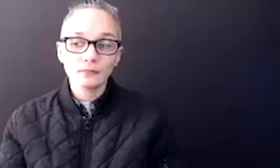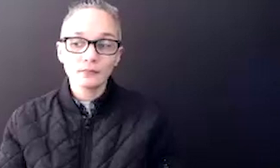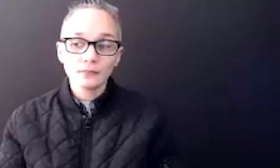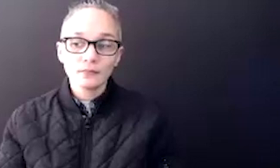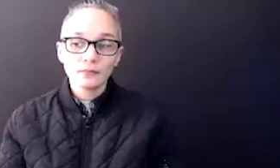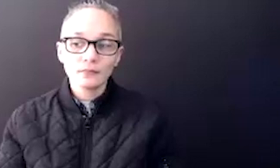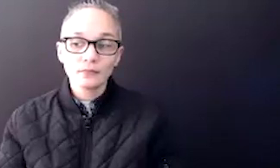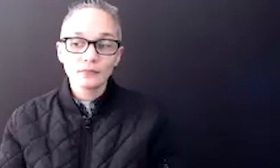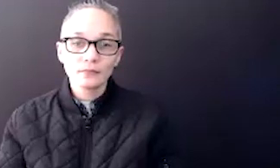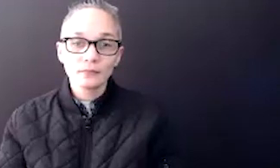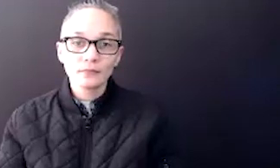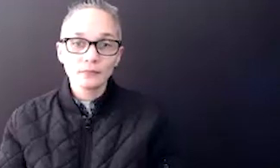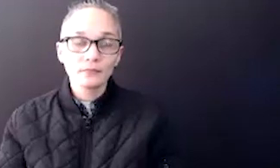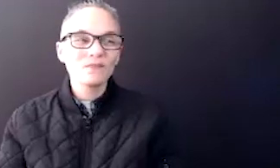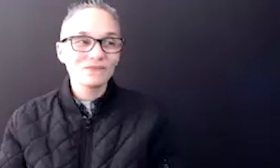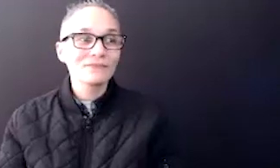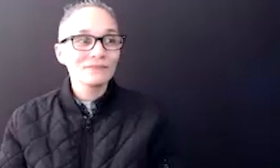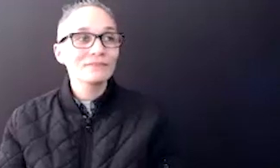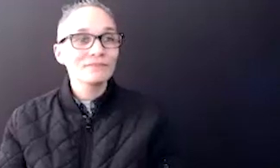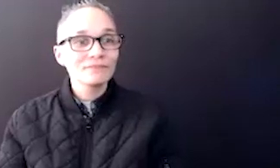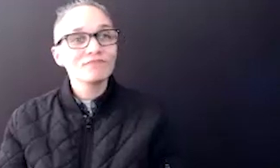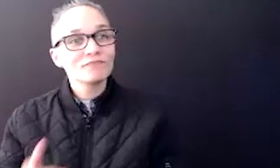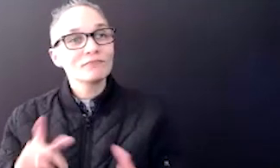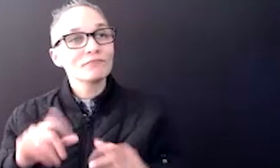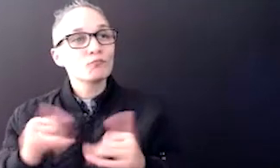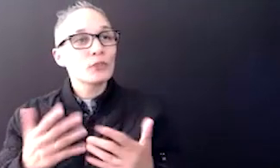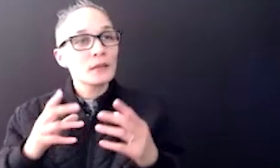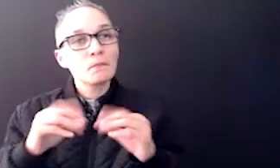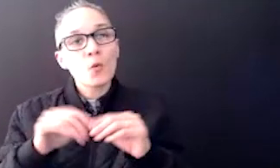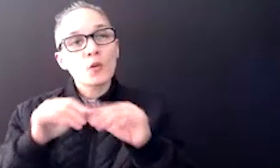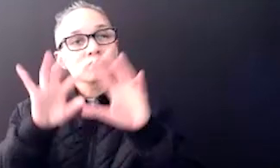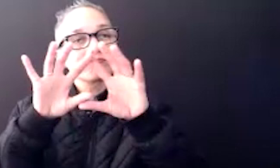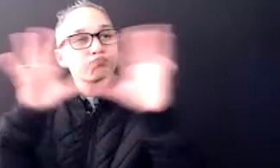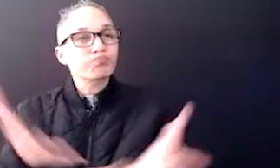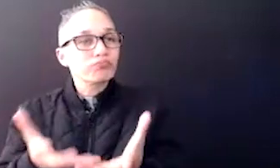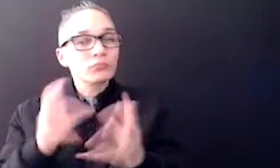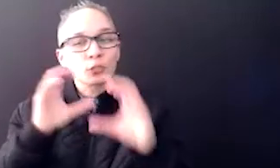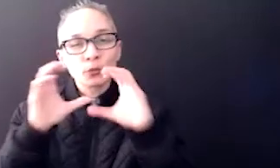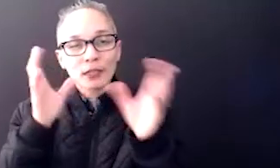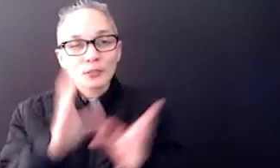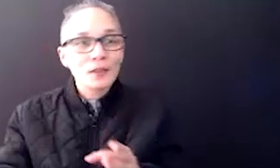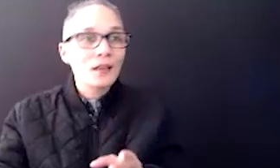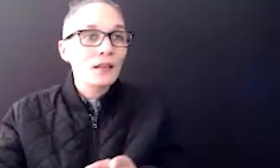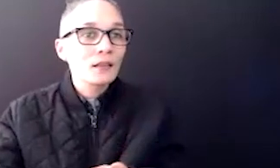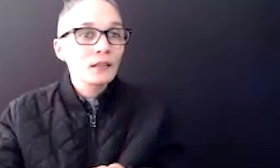Yeah. Creating a more robust communication plan. I just I really encourage you to just create a communication plan,